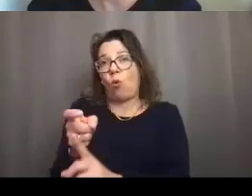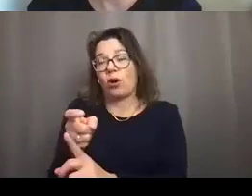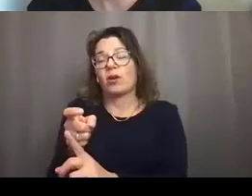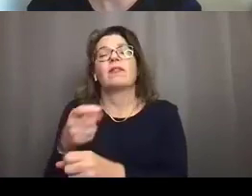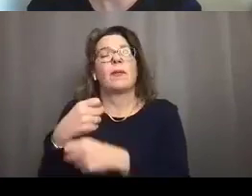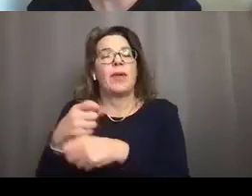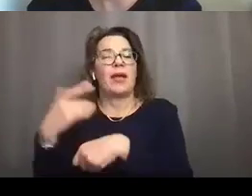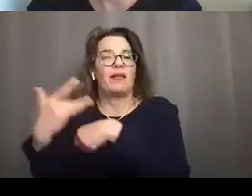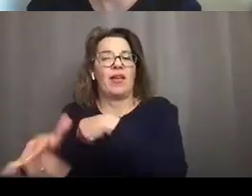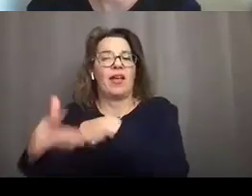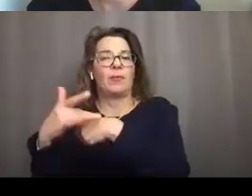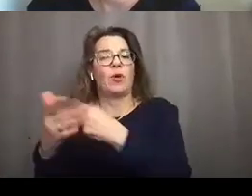through RePORTER as well.